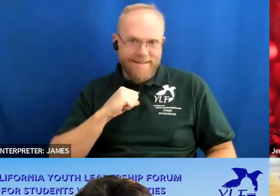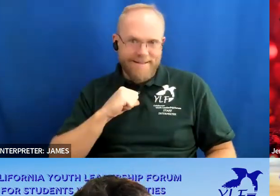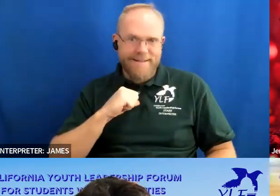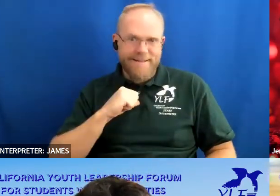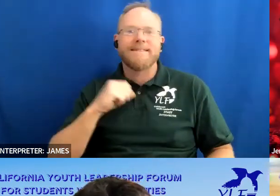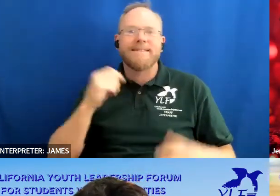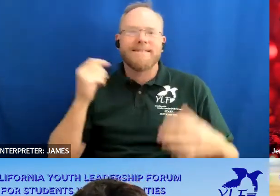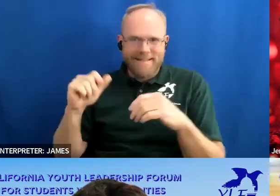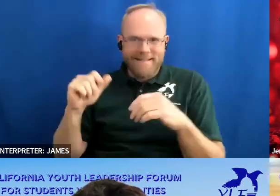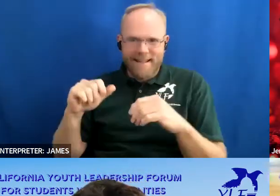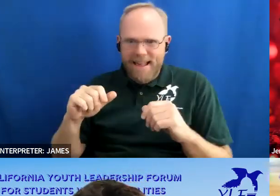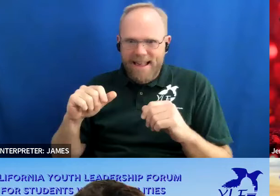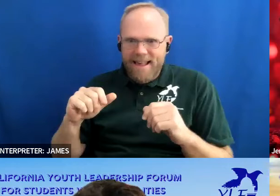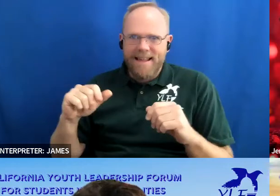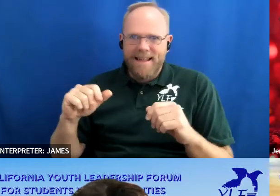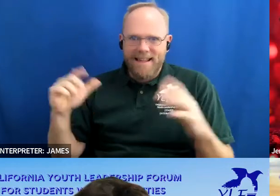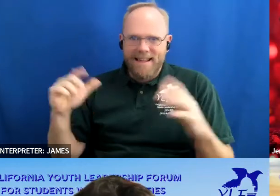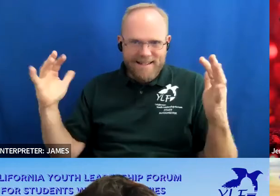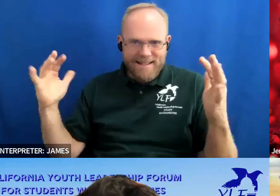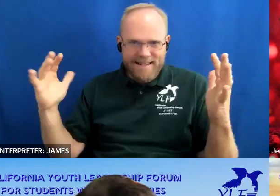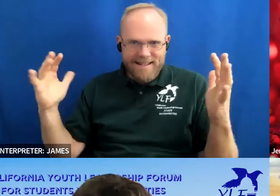um